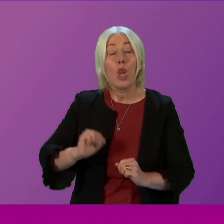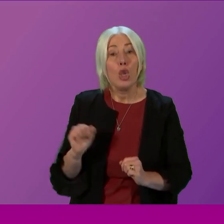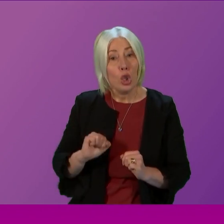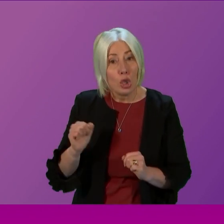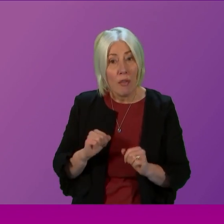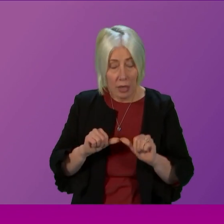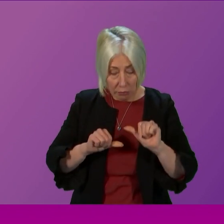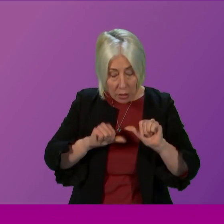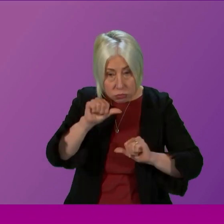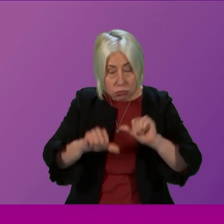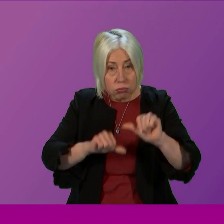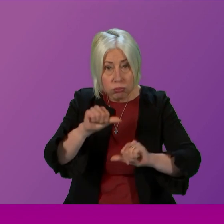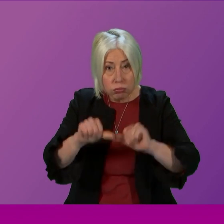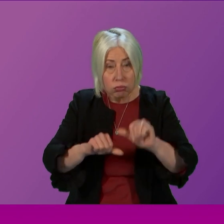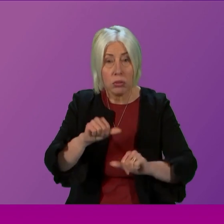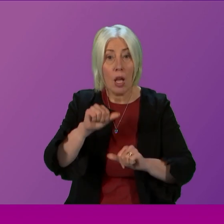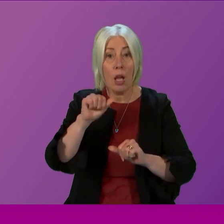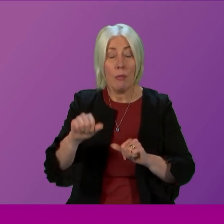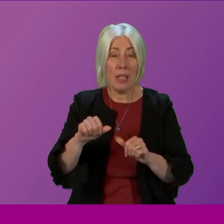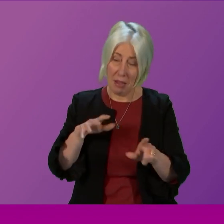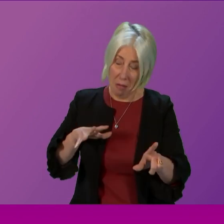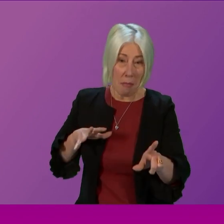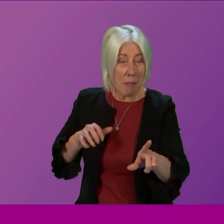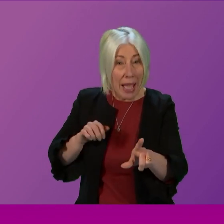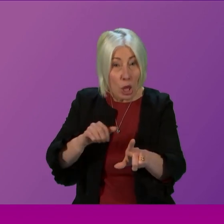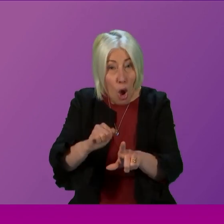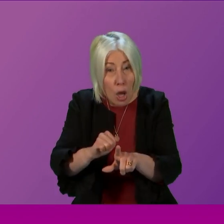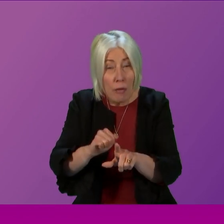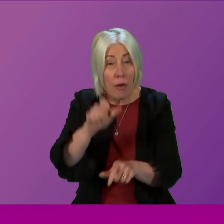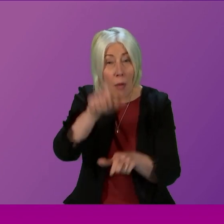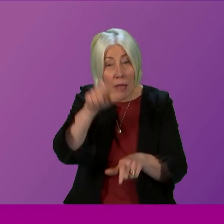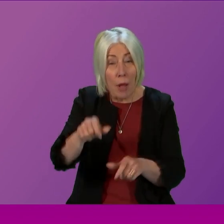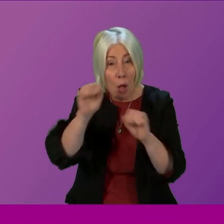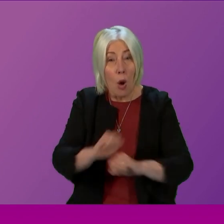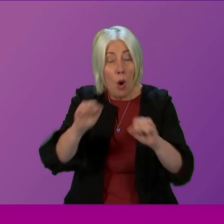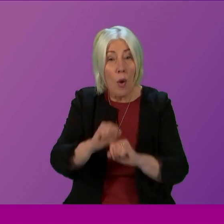has made in clearing the reported backlog of people waiting for key diagnostic tests.